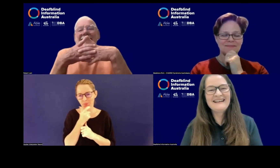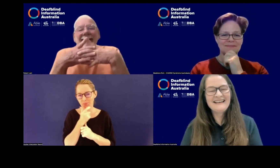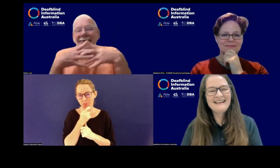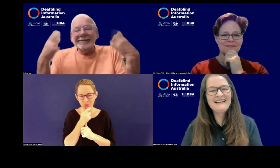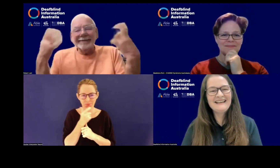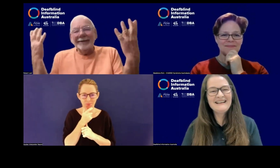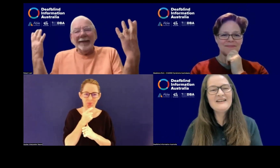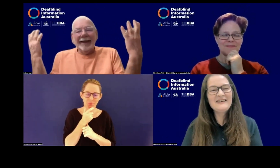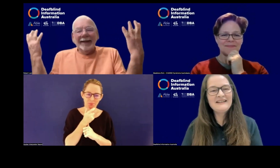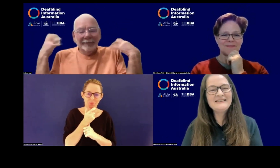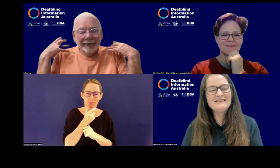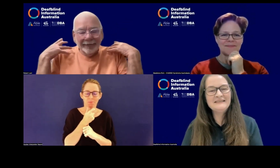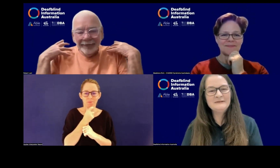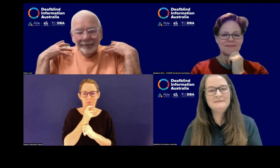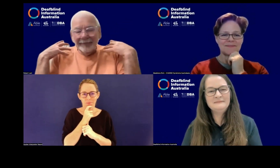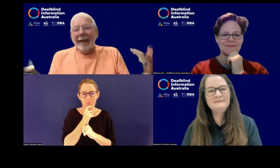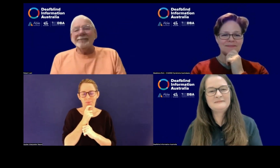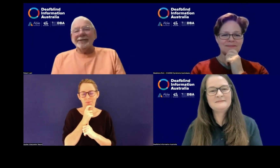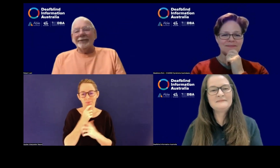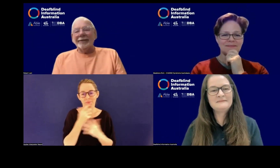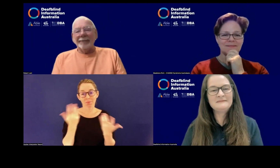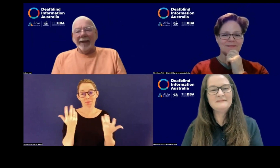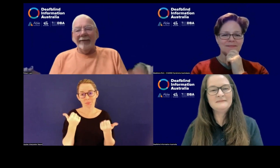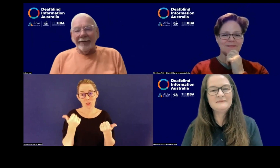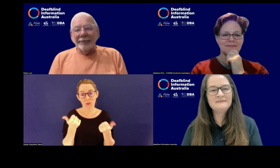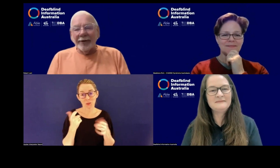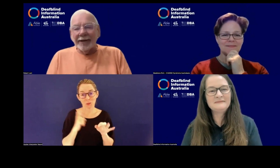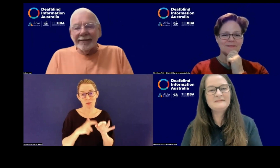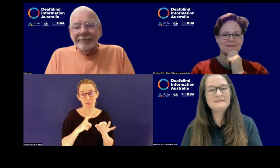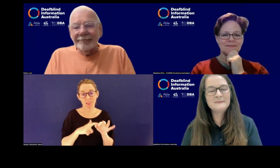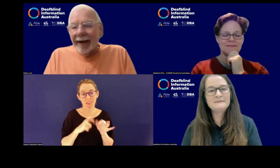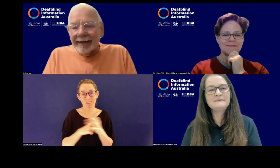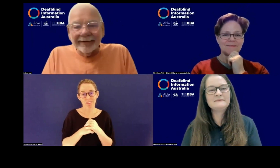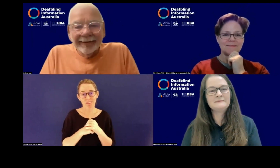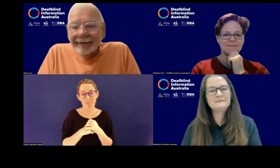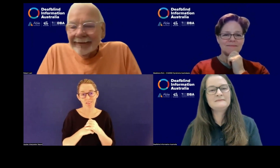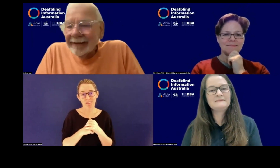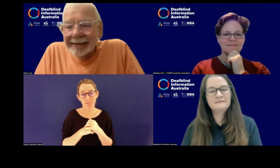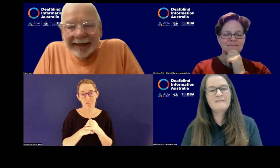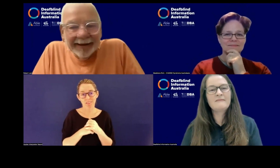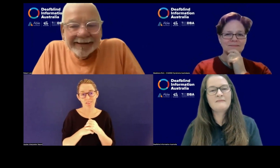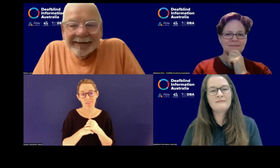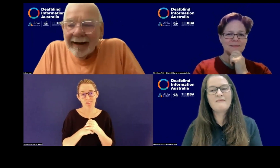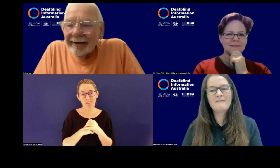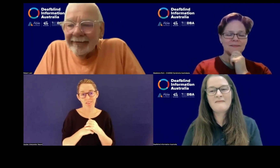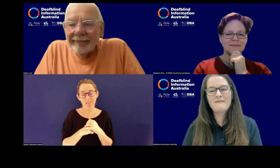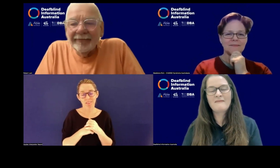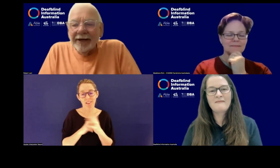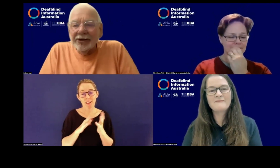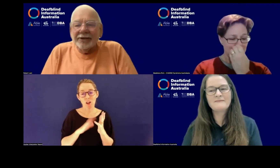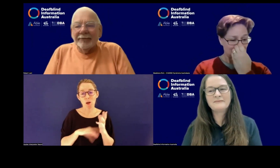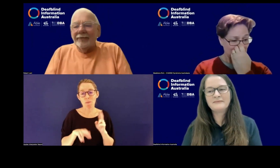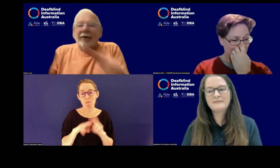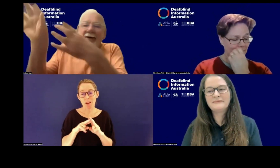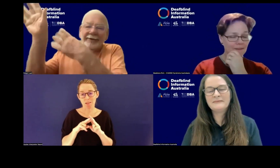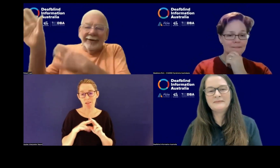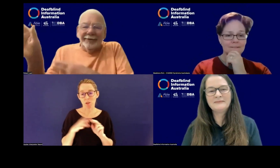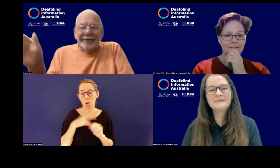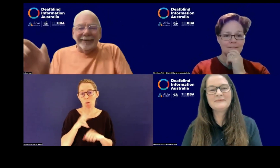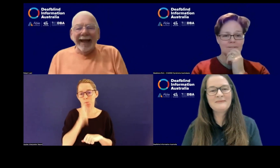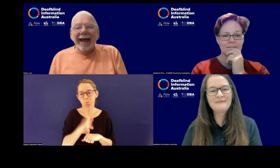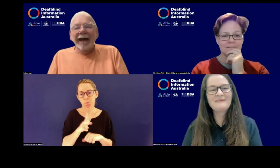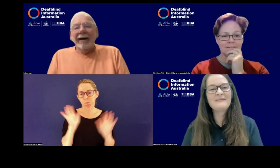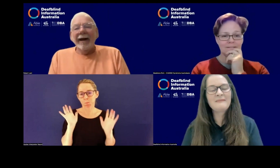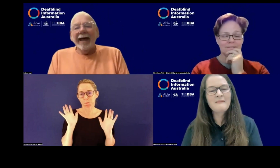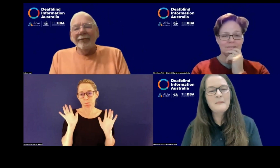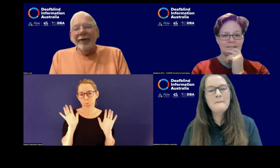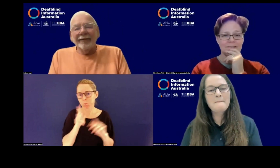Because absolutely parents wanting to make it, let's get this done and finished and move